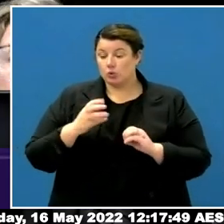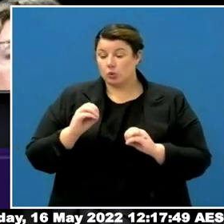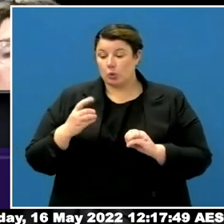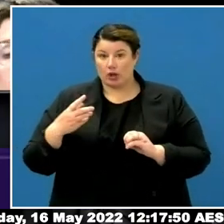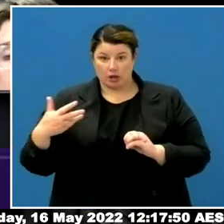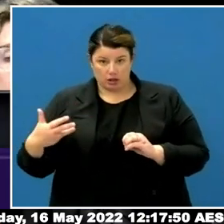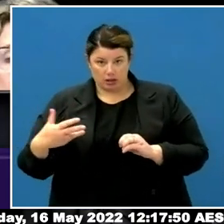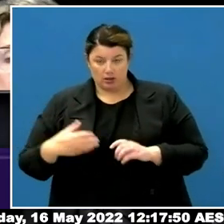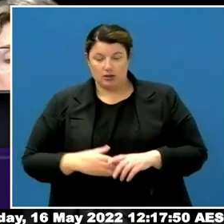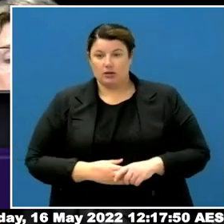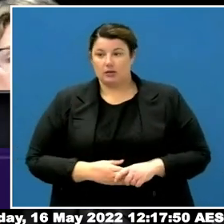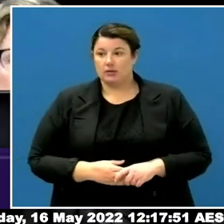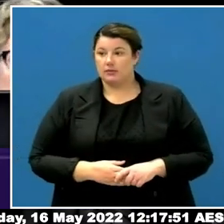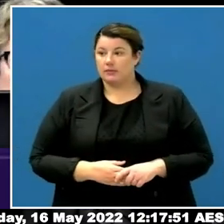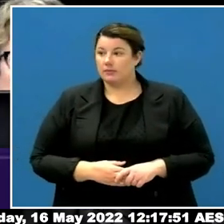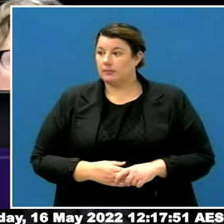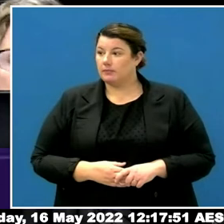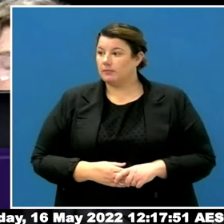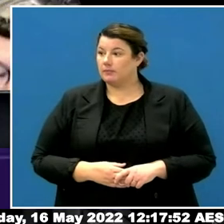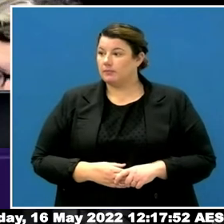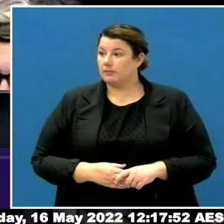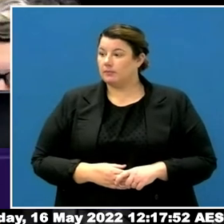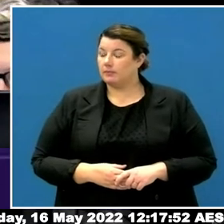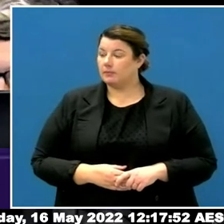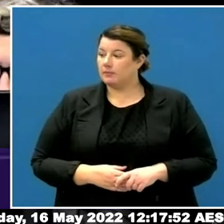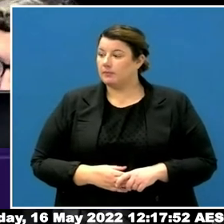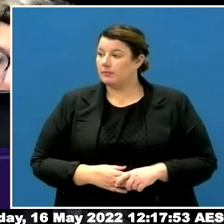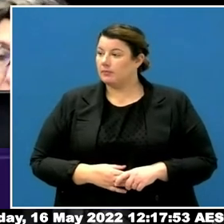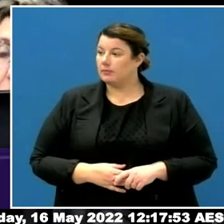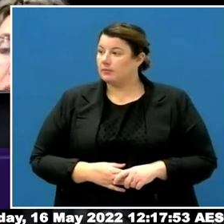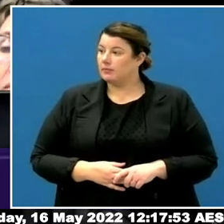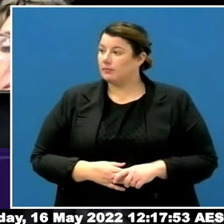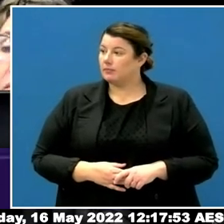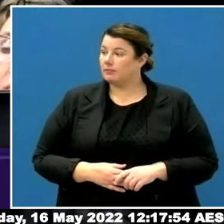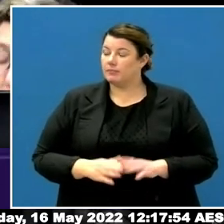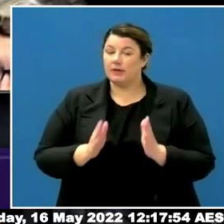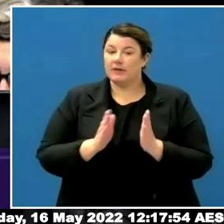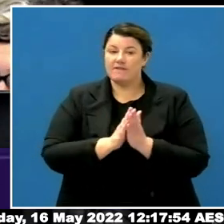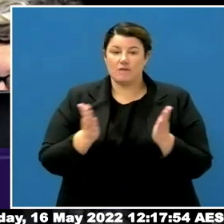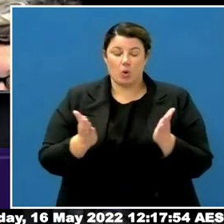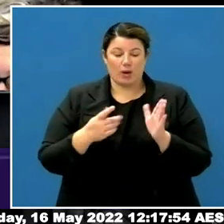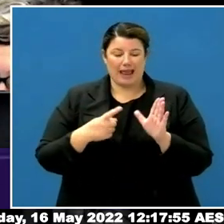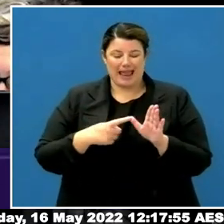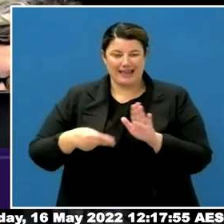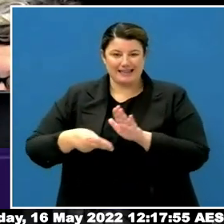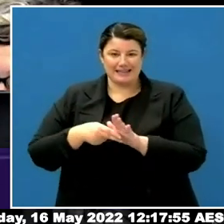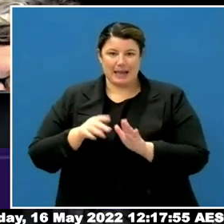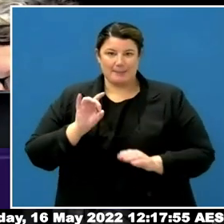Which tab is it behind? I'm sorry. Hearing bundle A, tab 10. Thank you, Chair. CHAIR: Thank you.